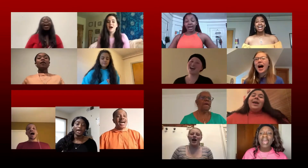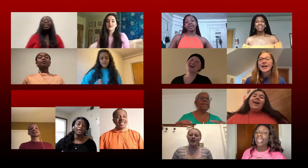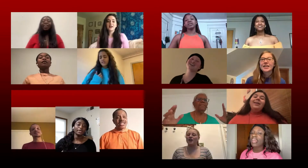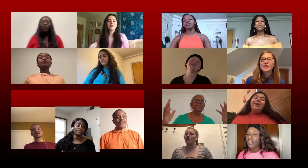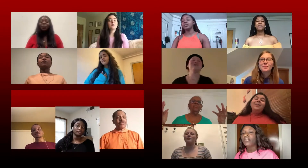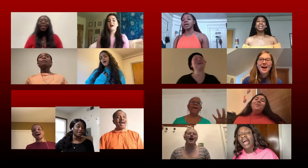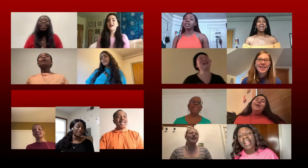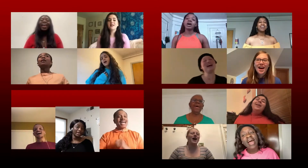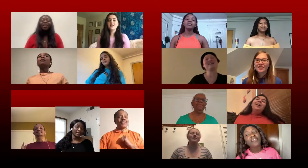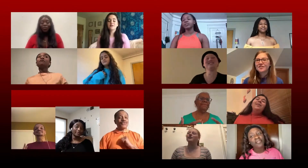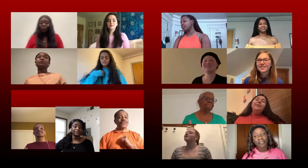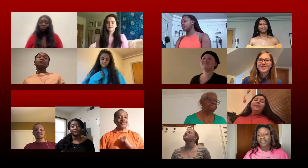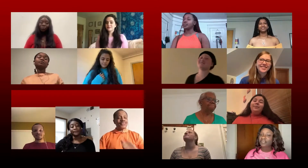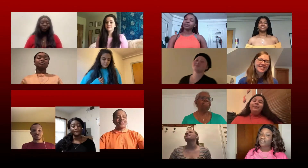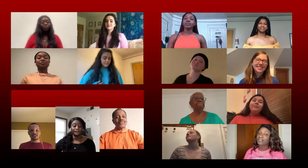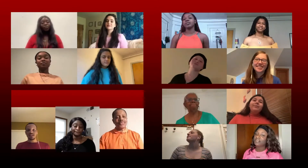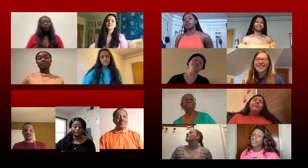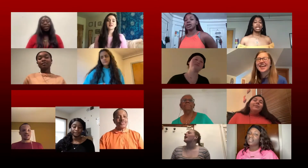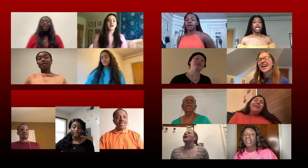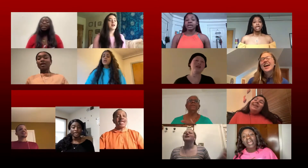I give You my life